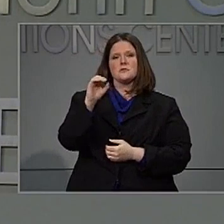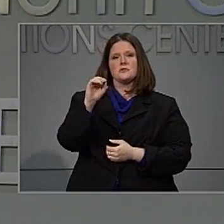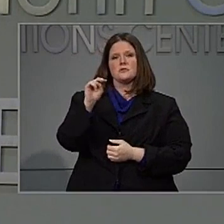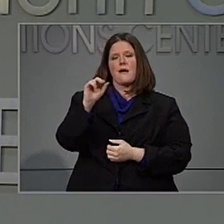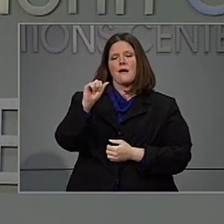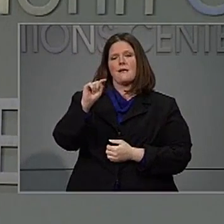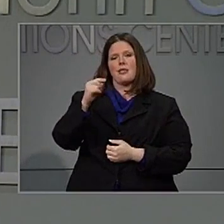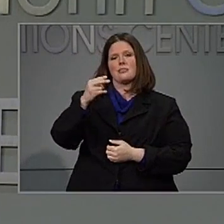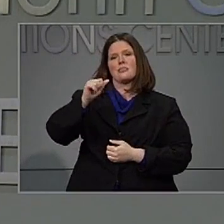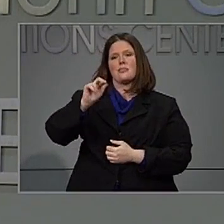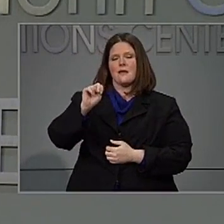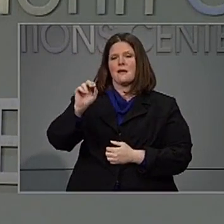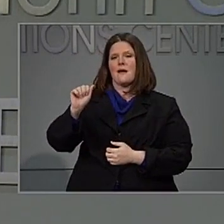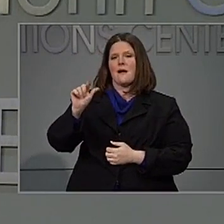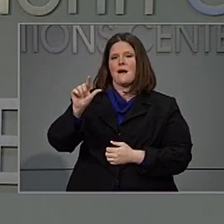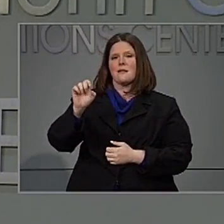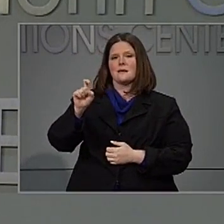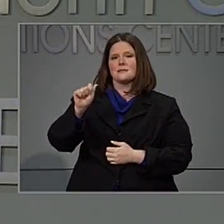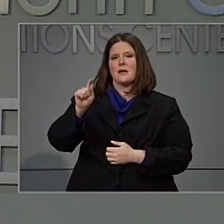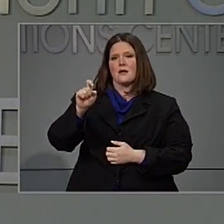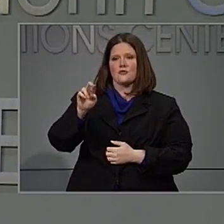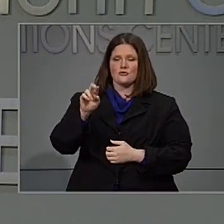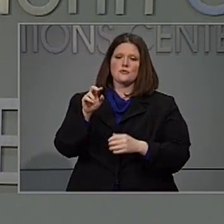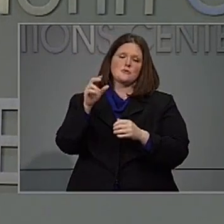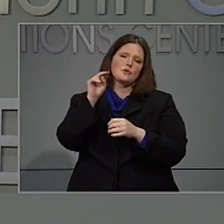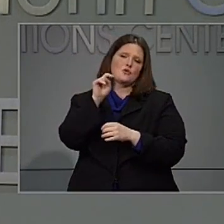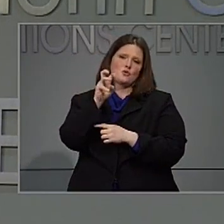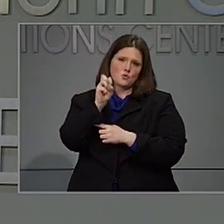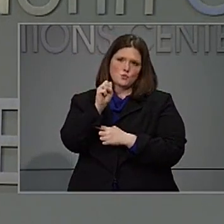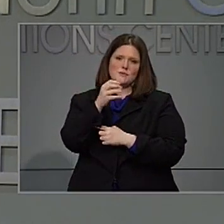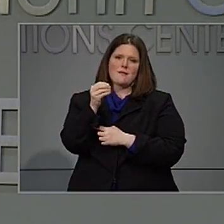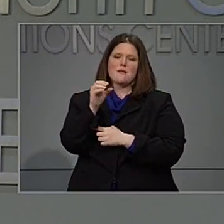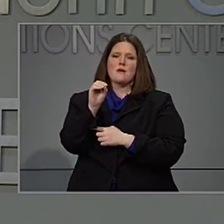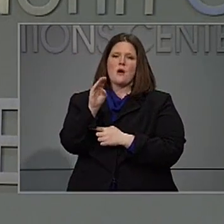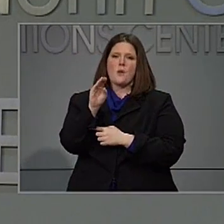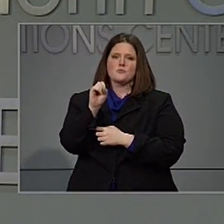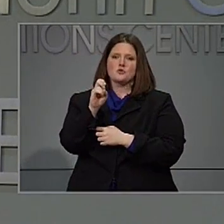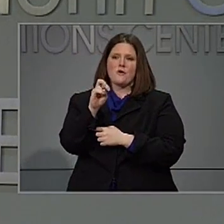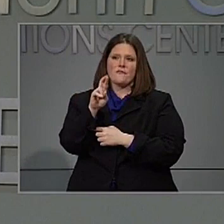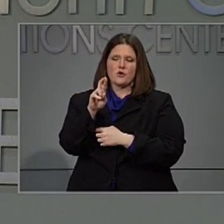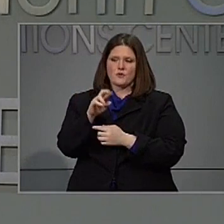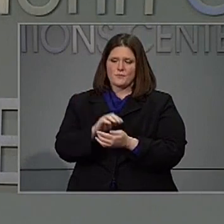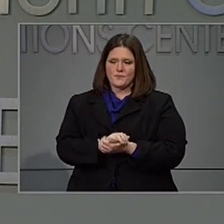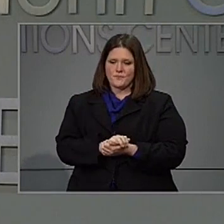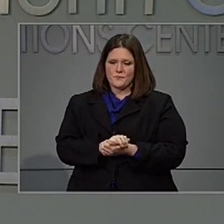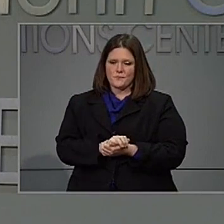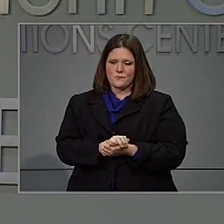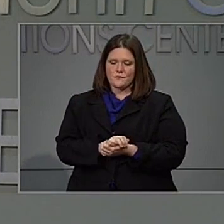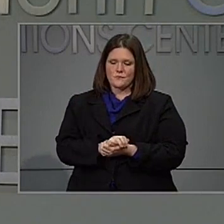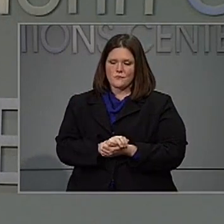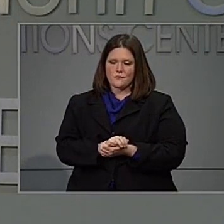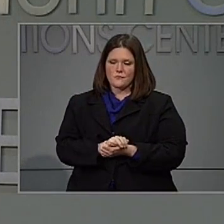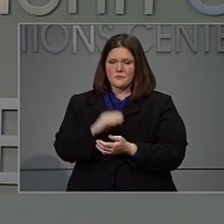ANYMORE. IT USUALLY WORKS OUT. THAT IS THE WAY WE WANT THIS TO HAPPEN. WE WANT PEOPLE TO BE IN THIS TOGETHER, LOOK OUT FOR EACH OTHER, TRY TO FOLLOW THESE